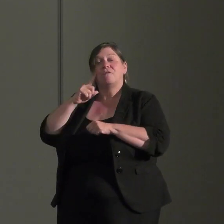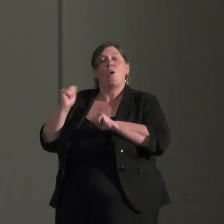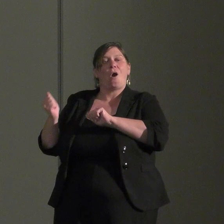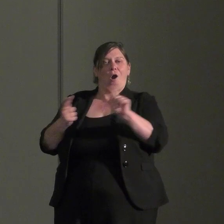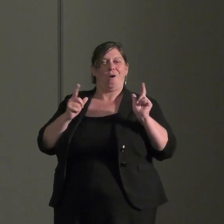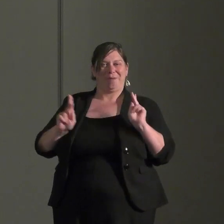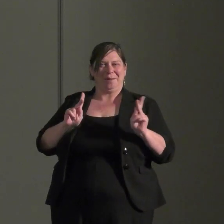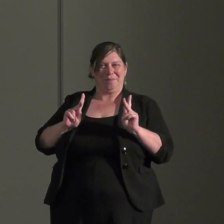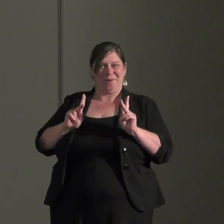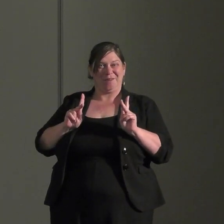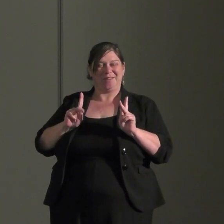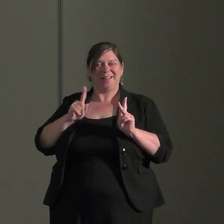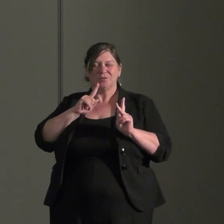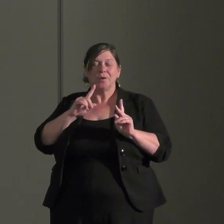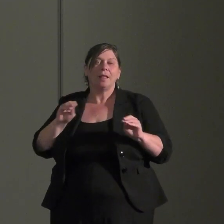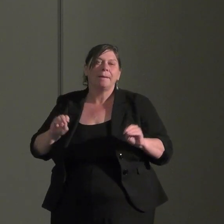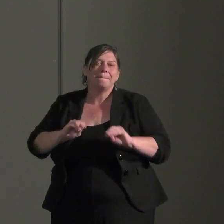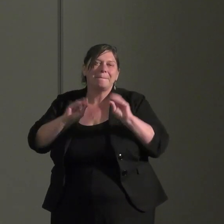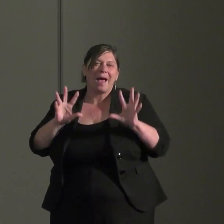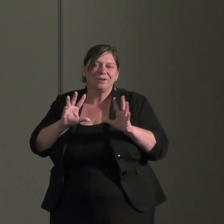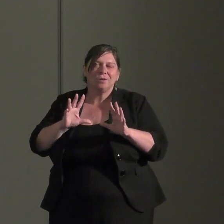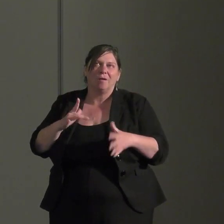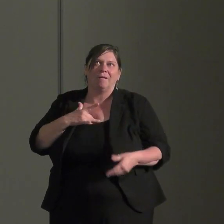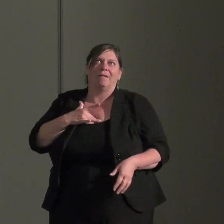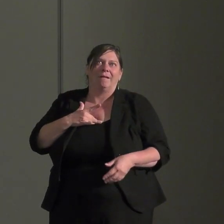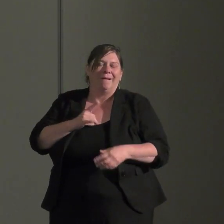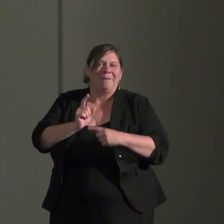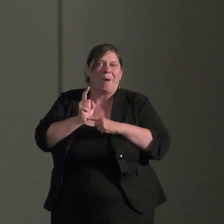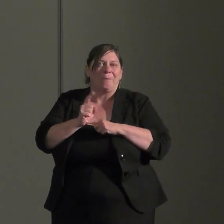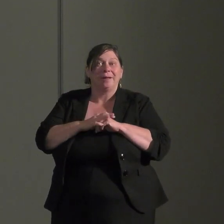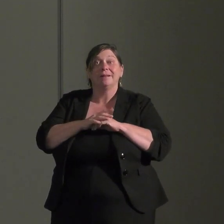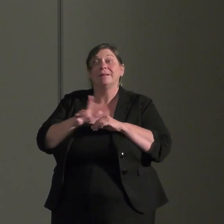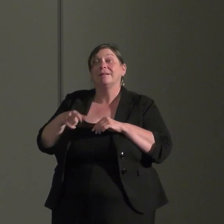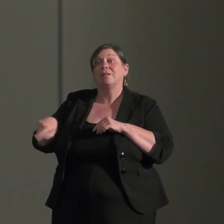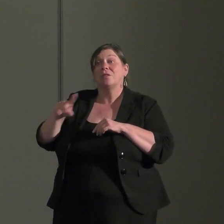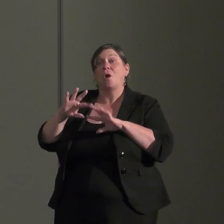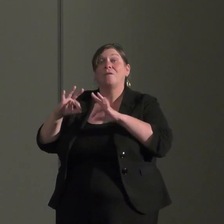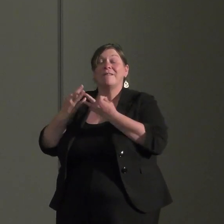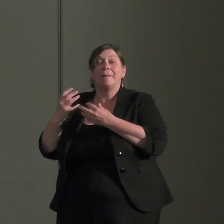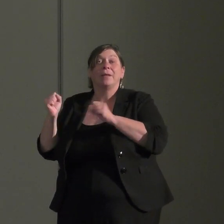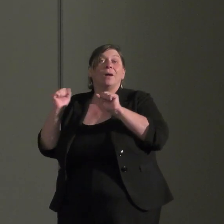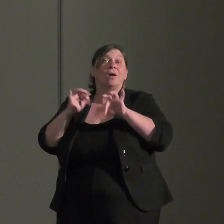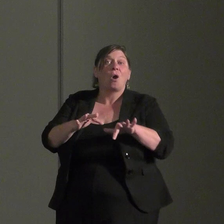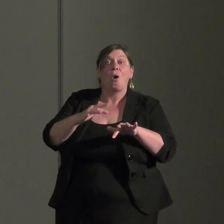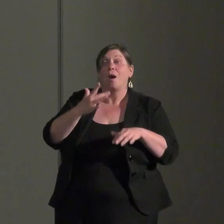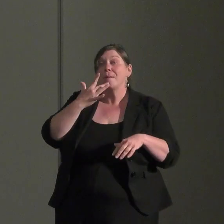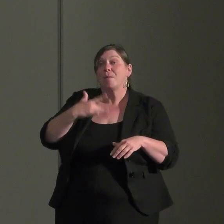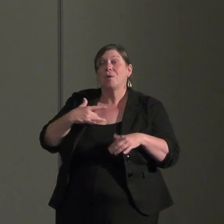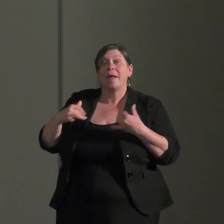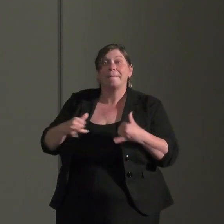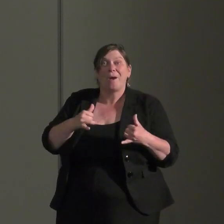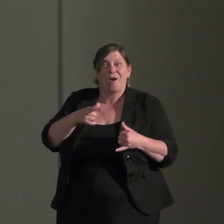magical moments happen. Hearing from families with a birthday party for the first time one in the a